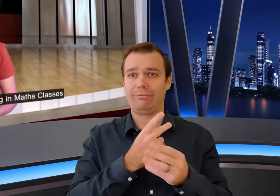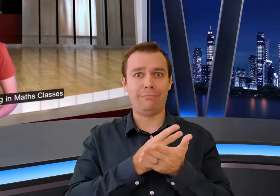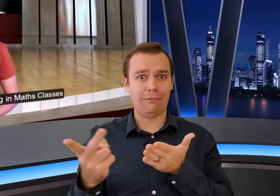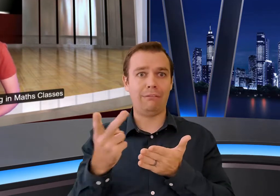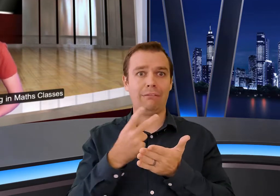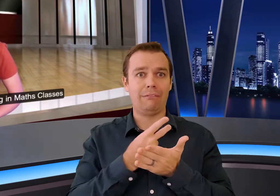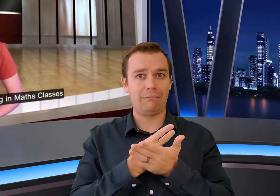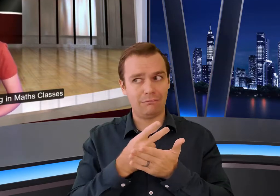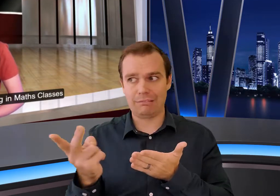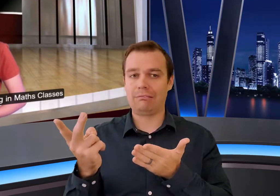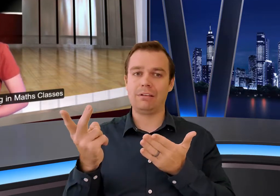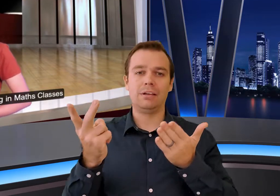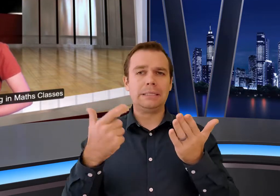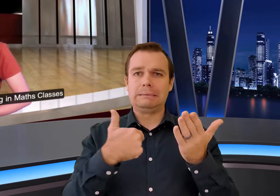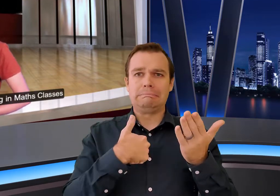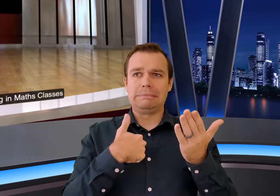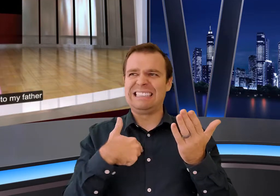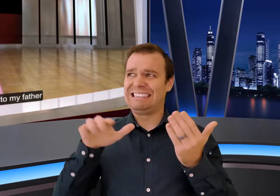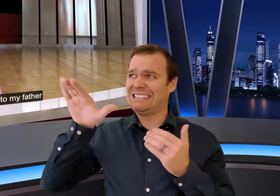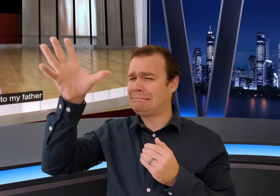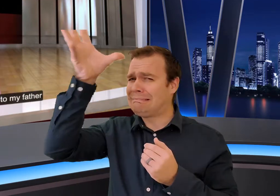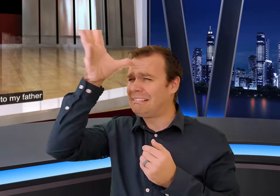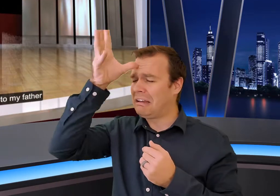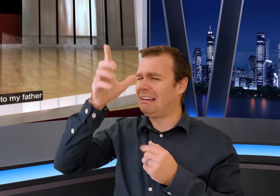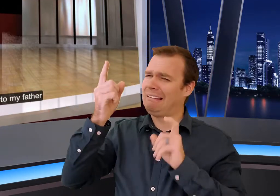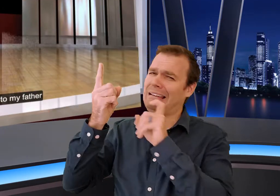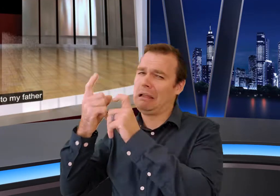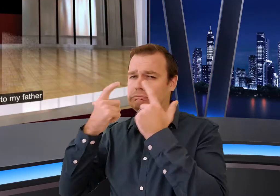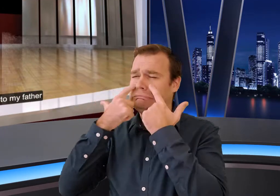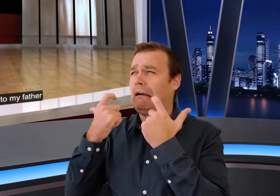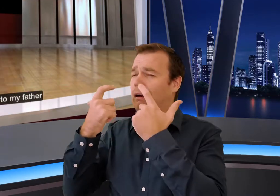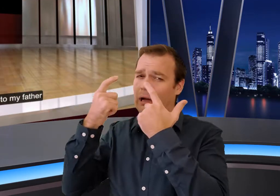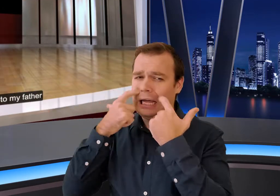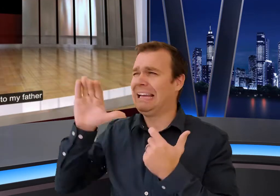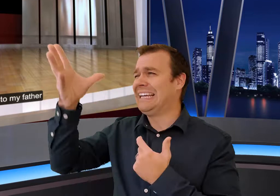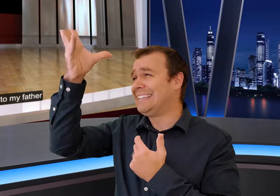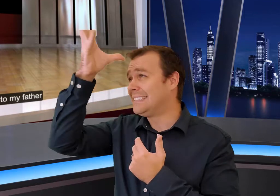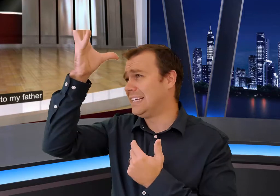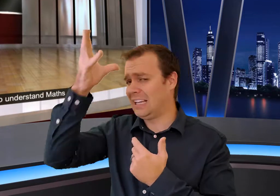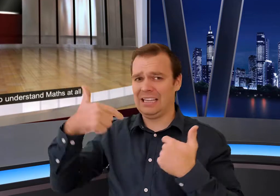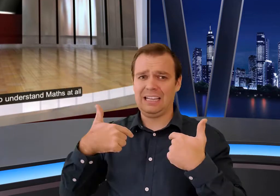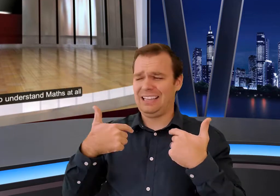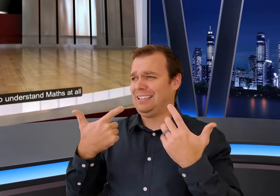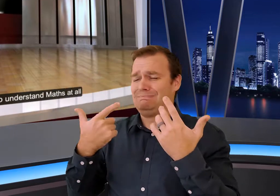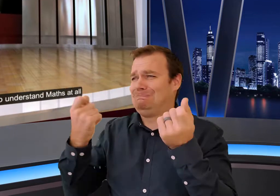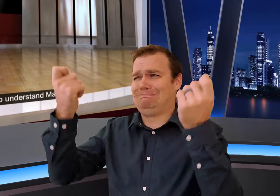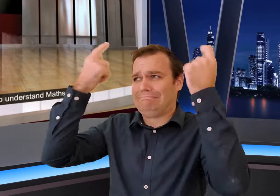I was continuously failing in Maths Classes So I came crying to my father